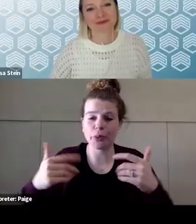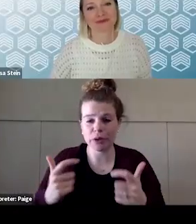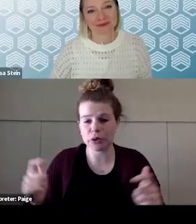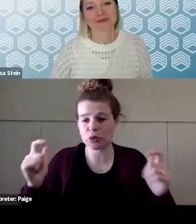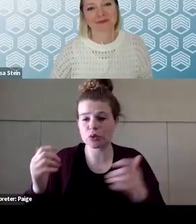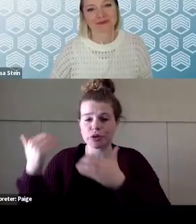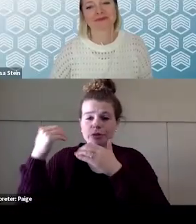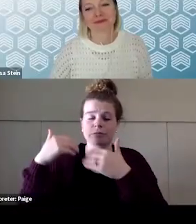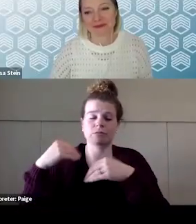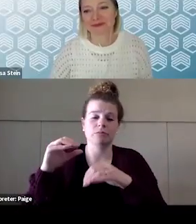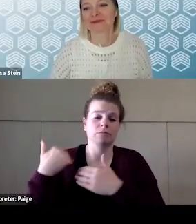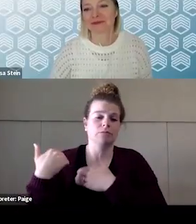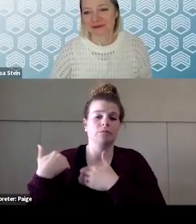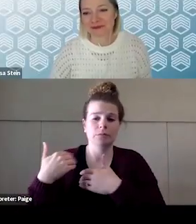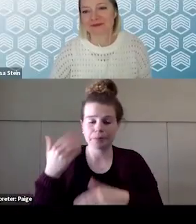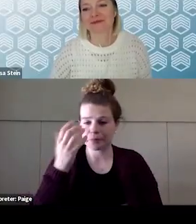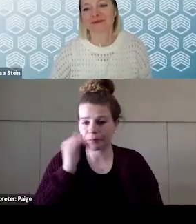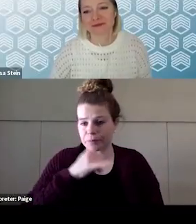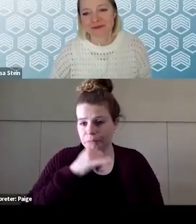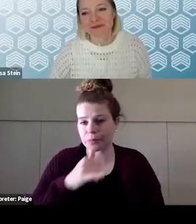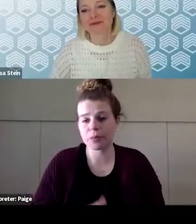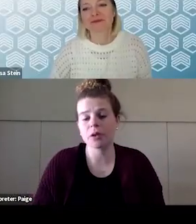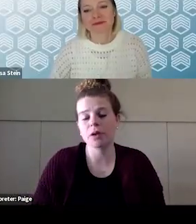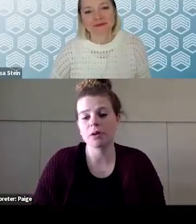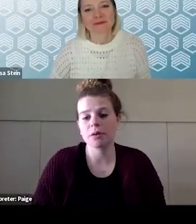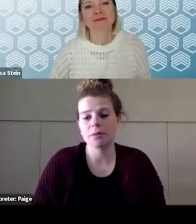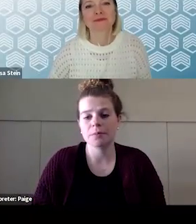And really, I point to the importance